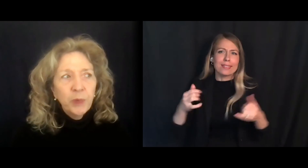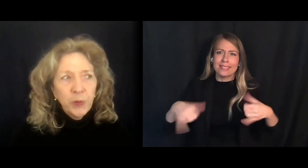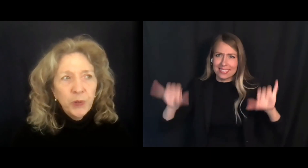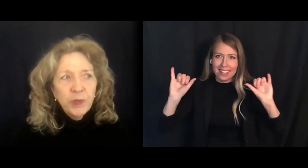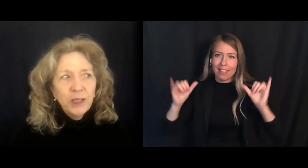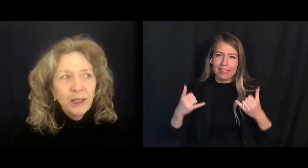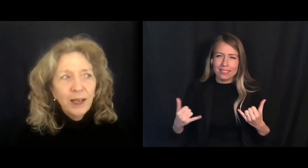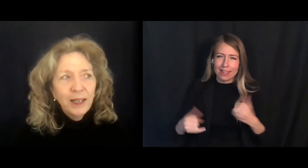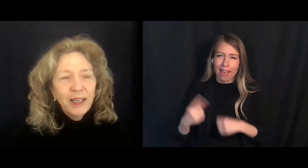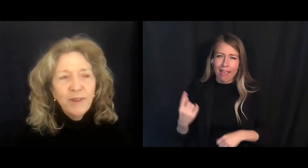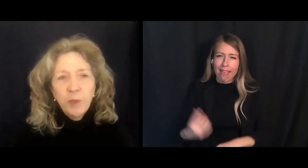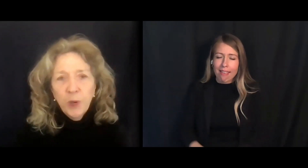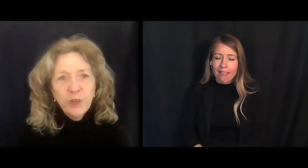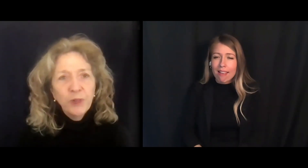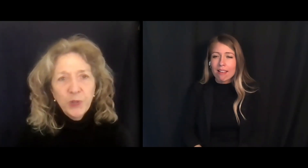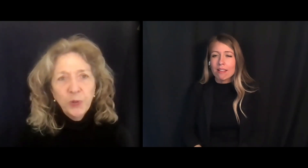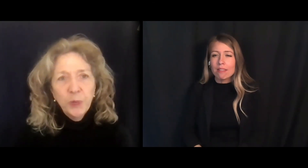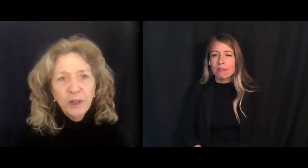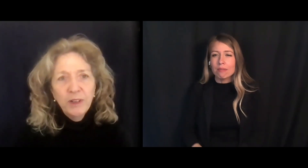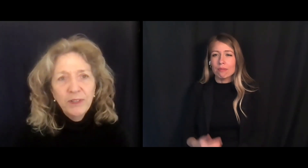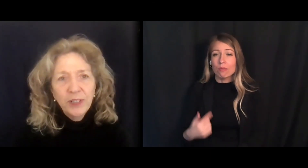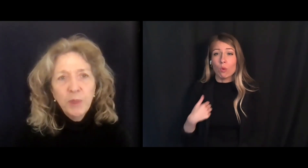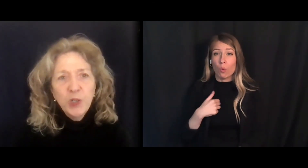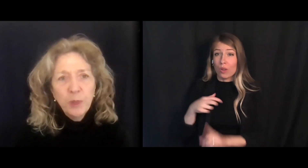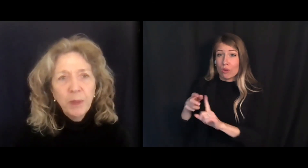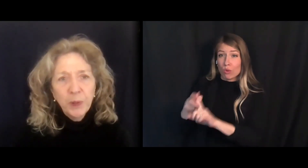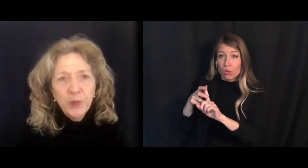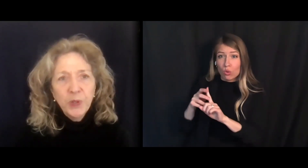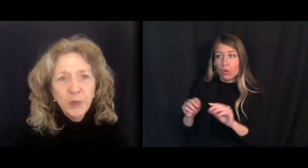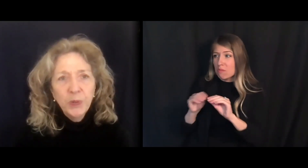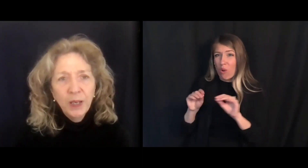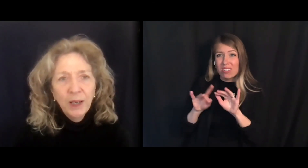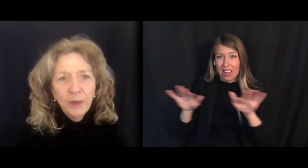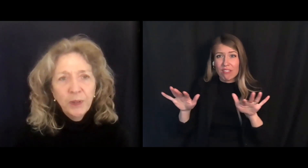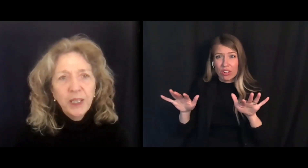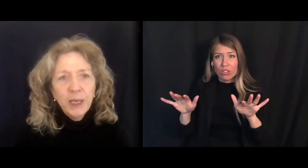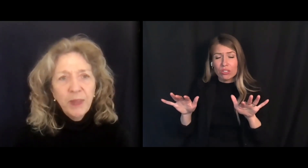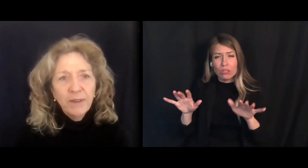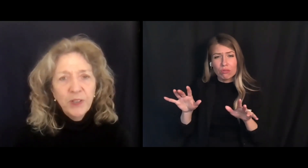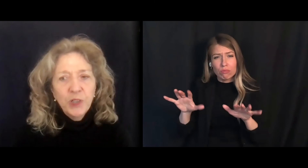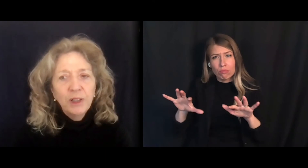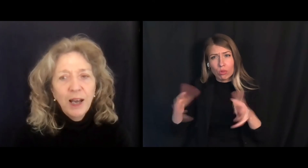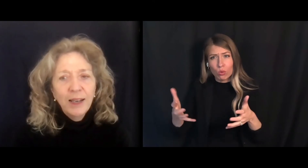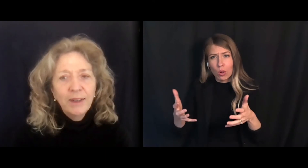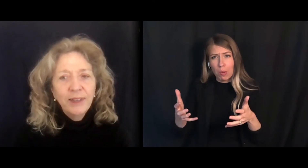and recruit an even more diverse group of Commission members who really keep that vision alive.